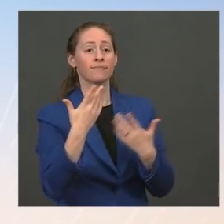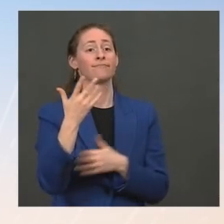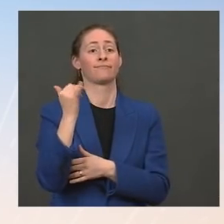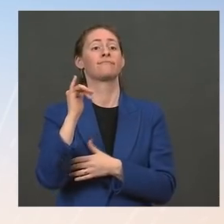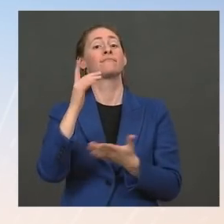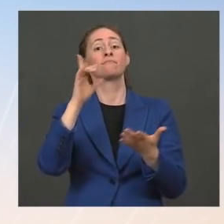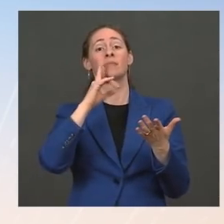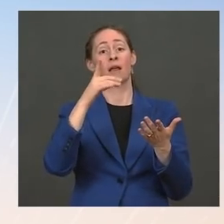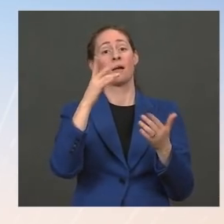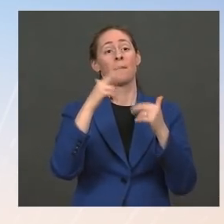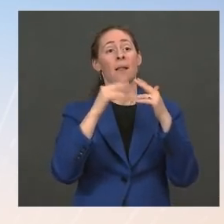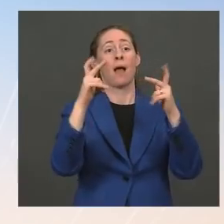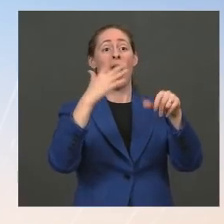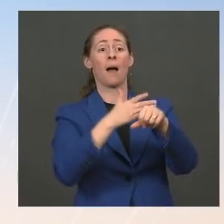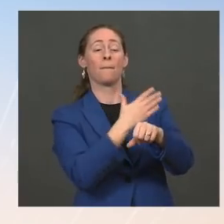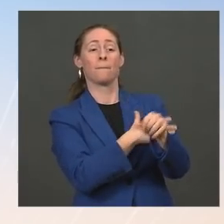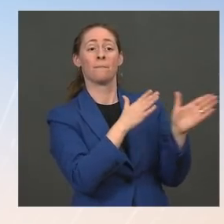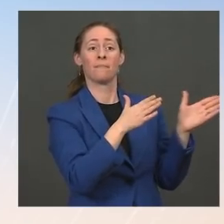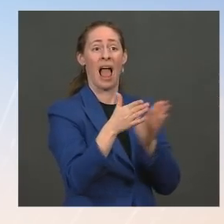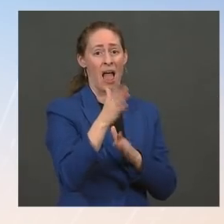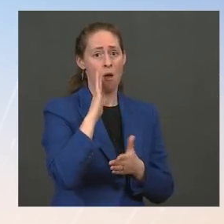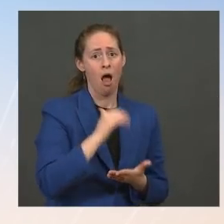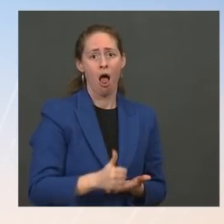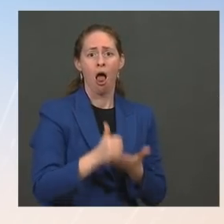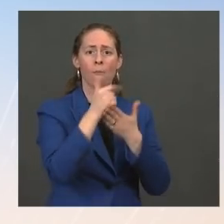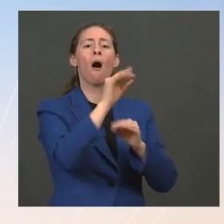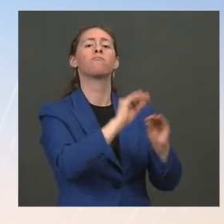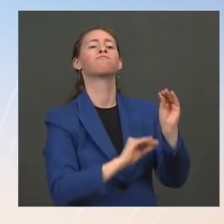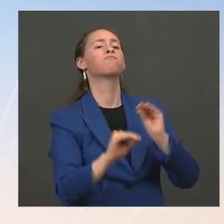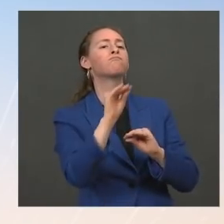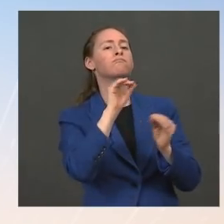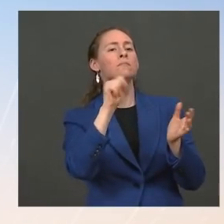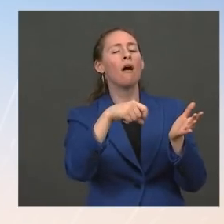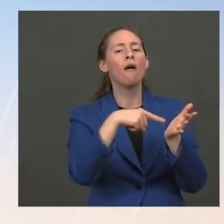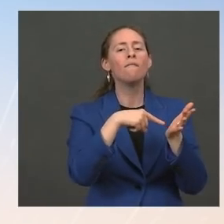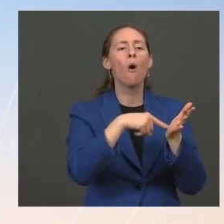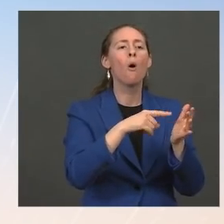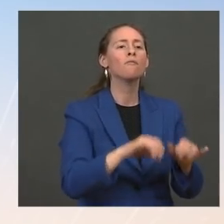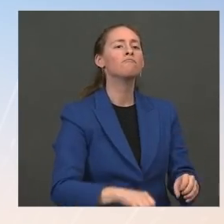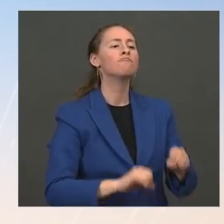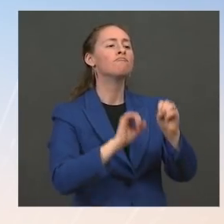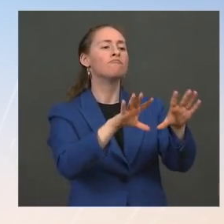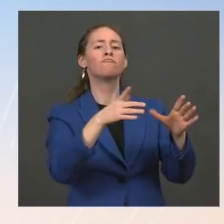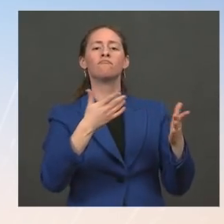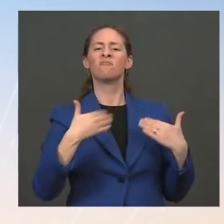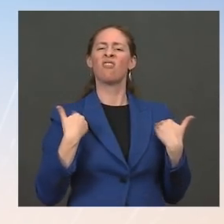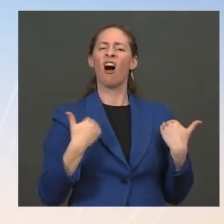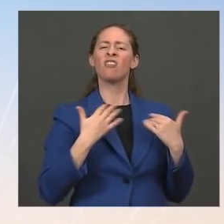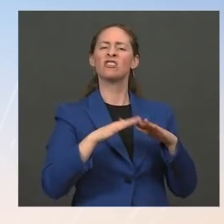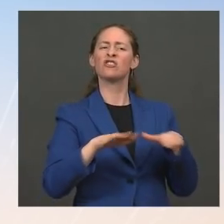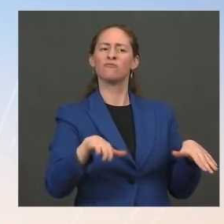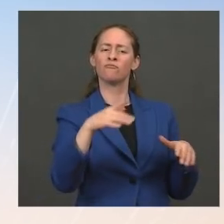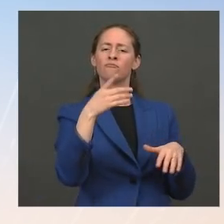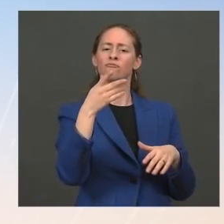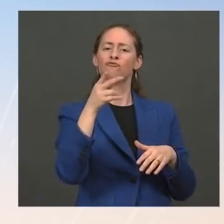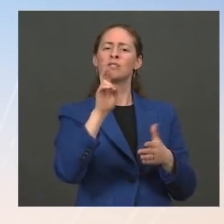make preschool free for many families, starting in 2022; lead to the construction of additional housing units, starting in 2022.